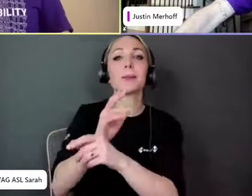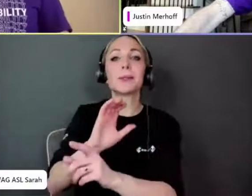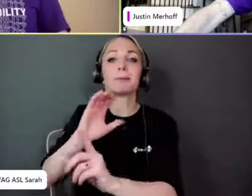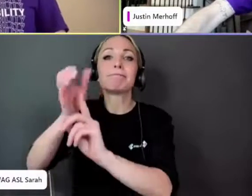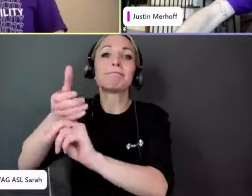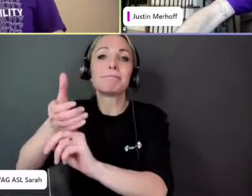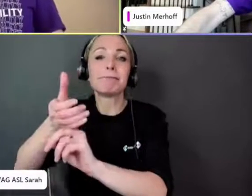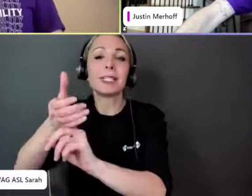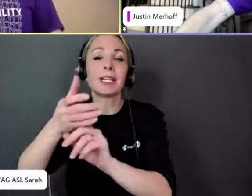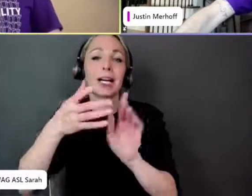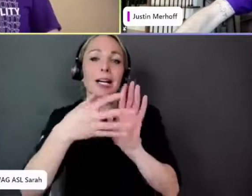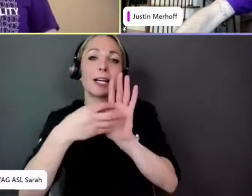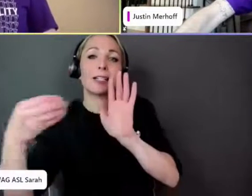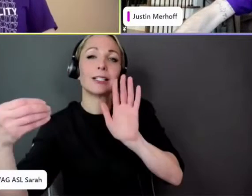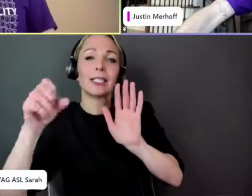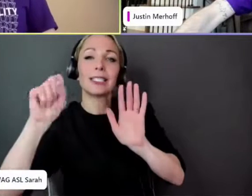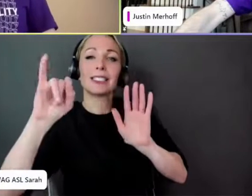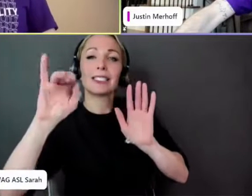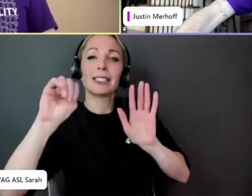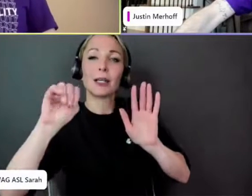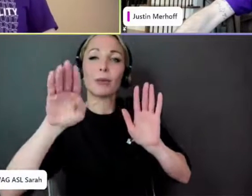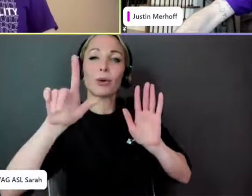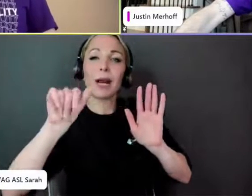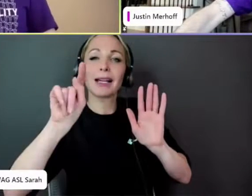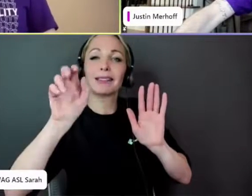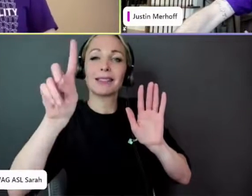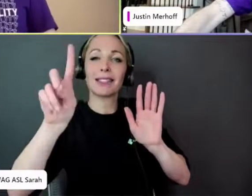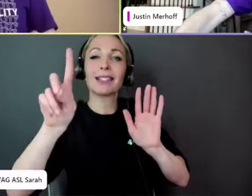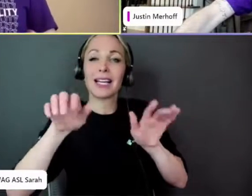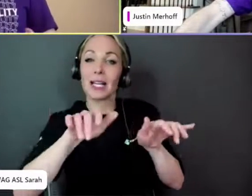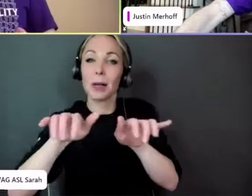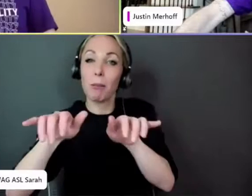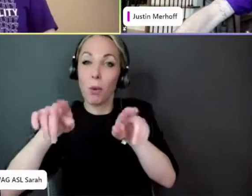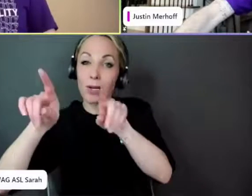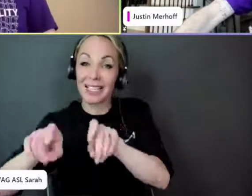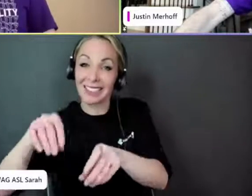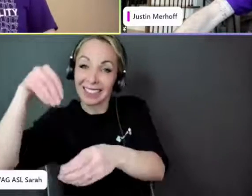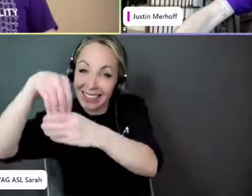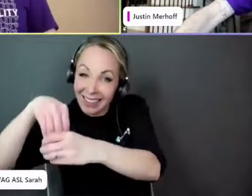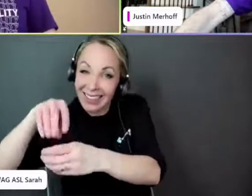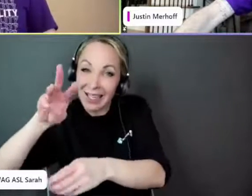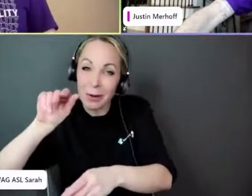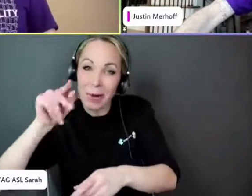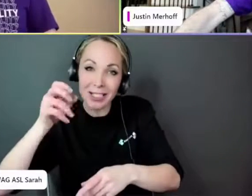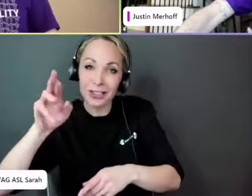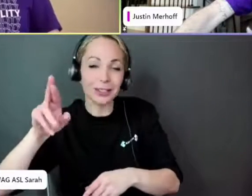Not right now. We do have simulated keyboard usage testing functionality